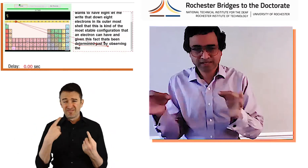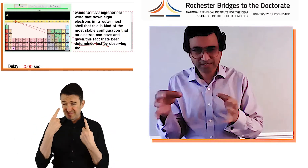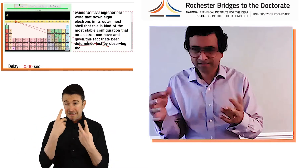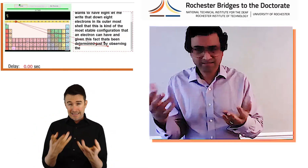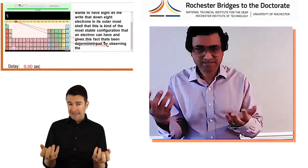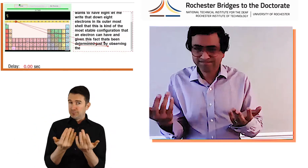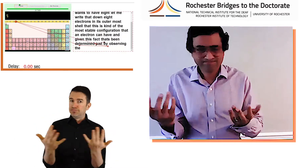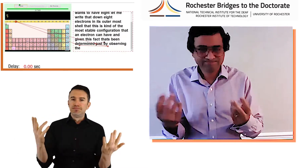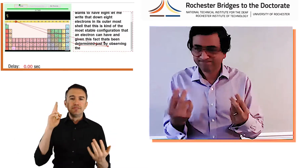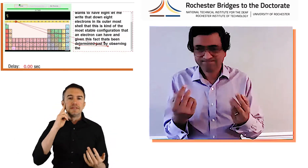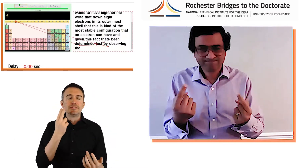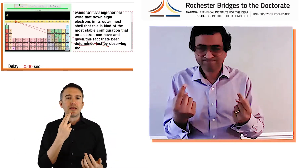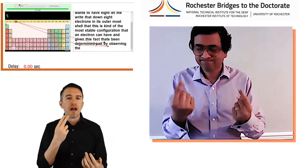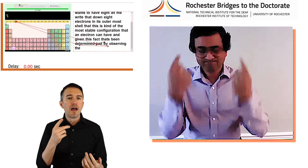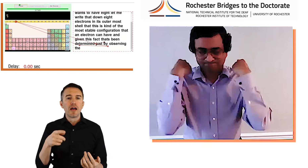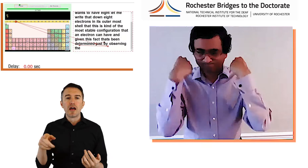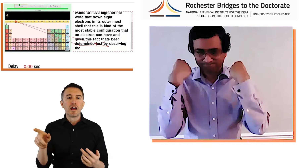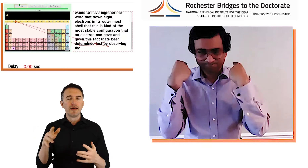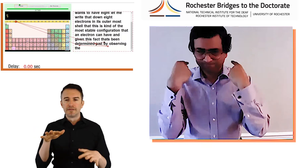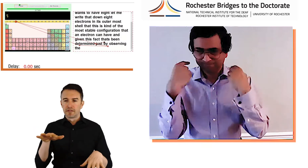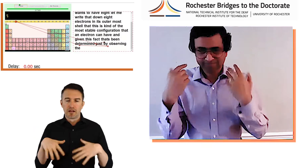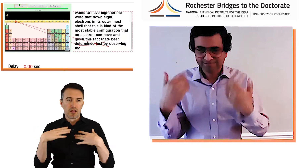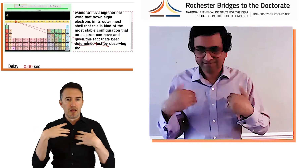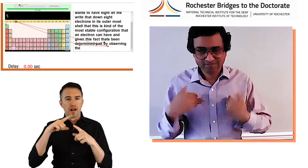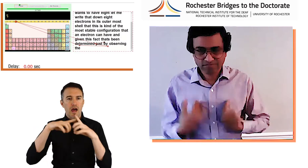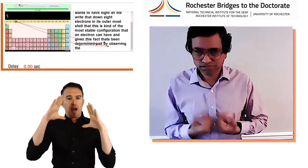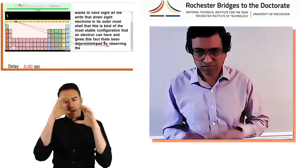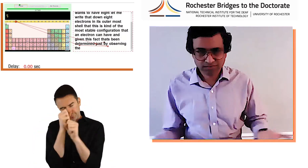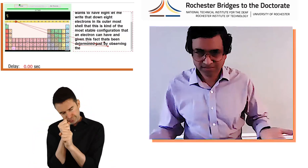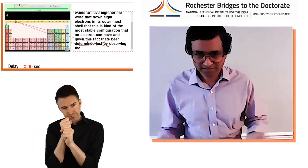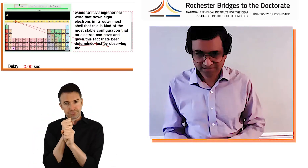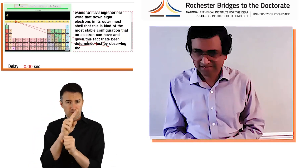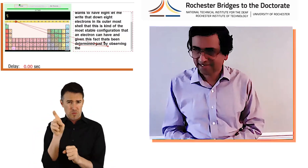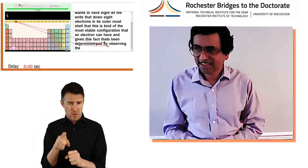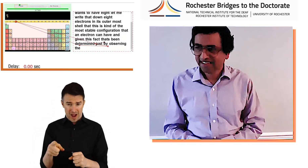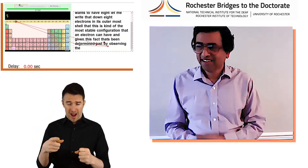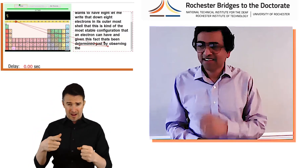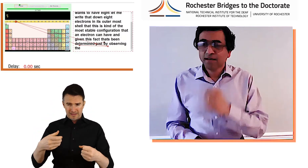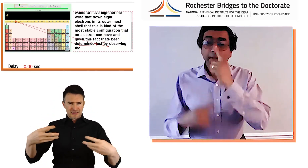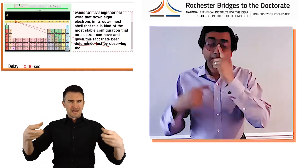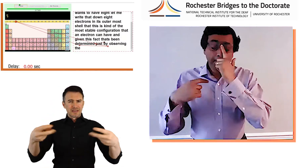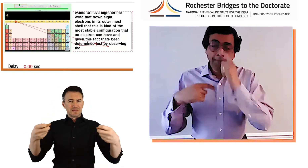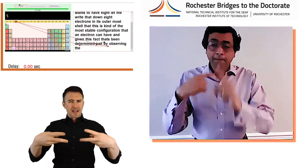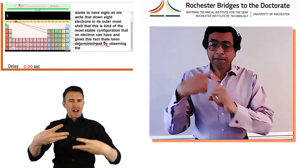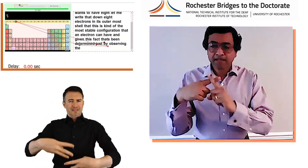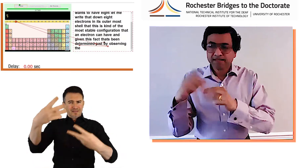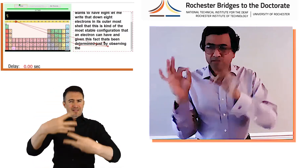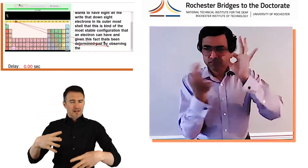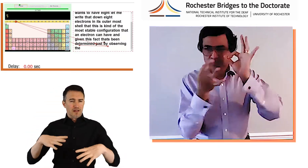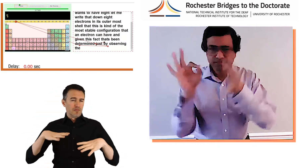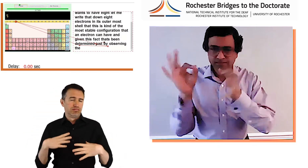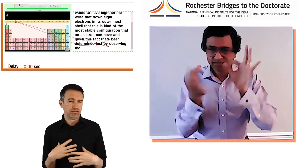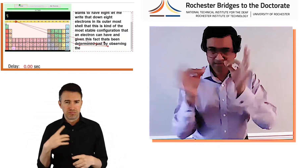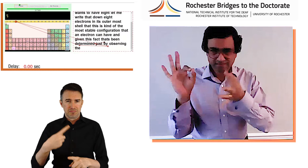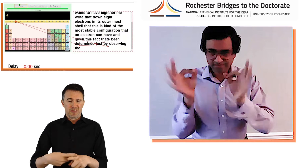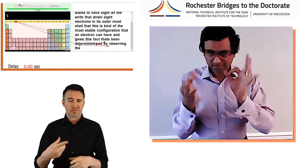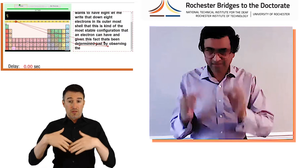So, if we think about a deaf person reading captions as they're trying to also watch what is happening on the screen,